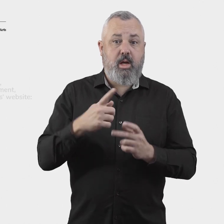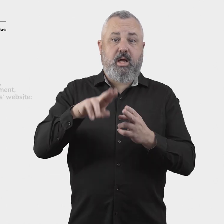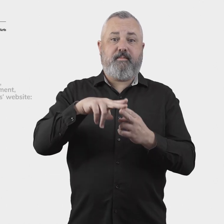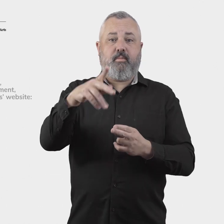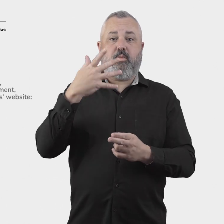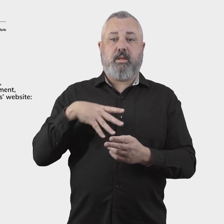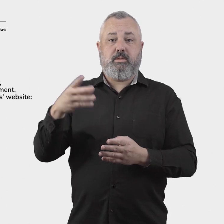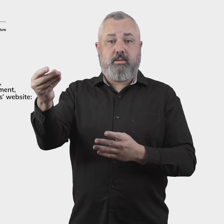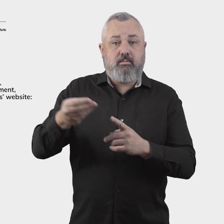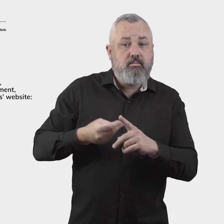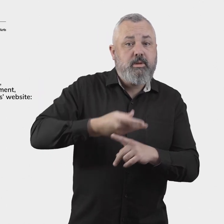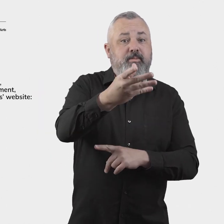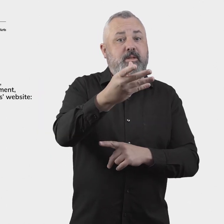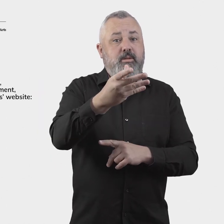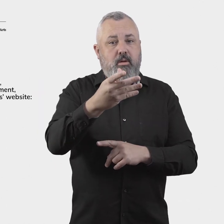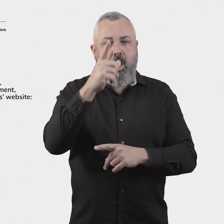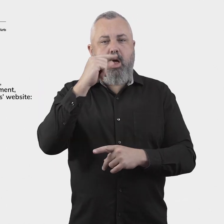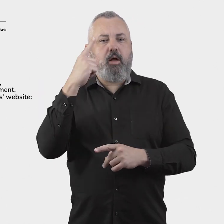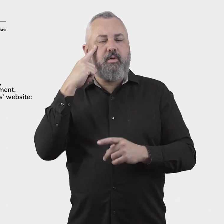To make a submission, visit the